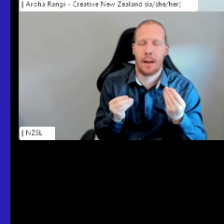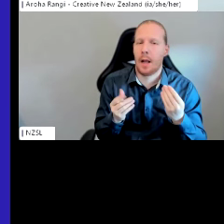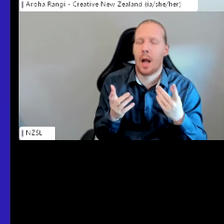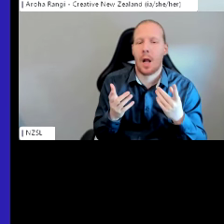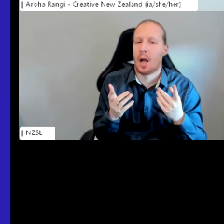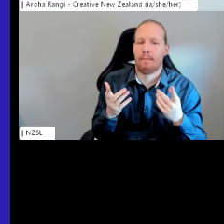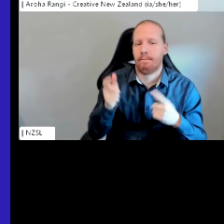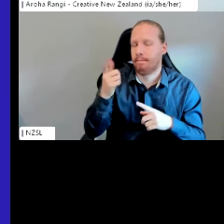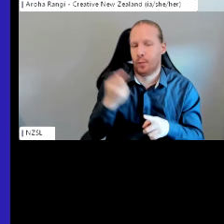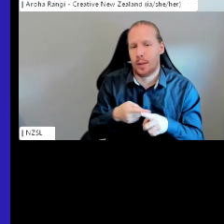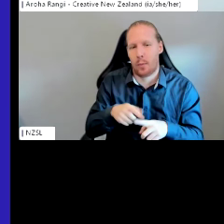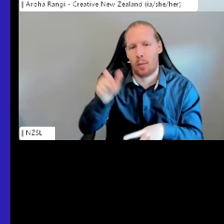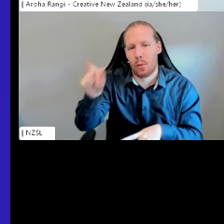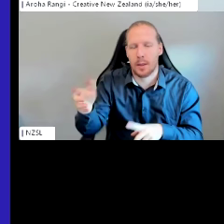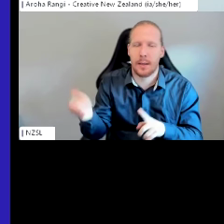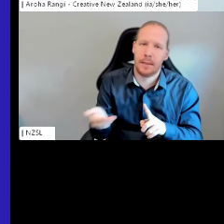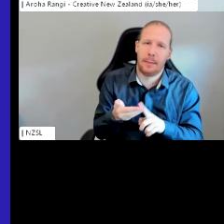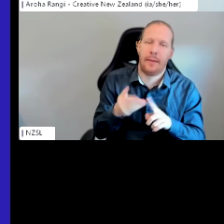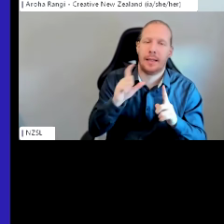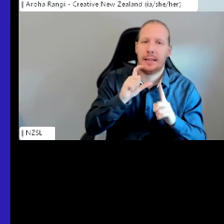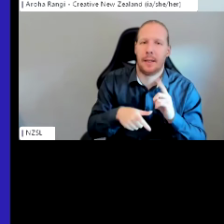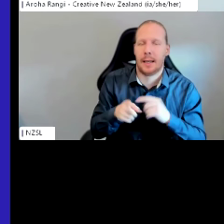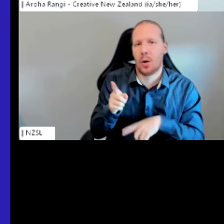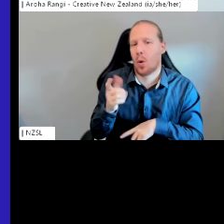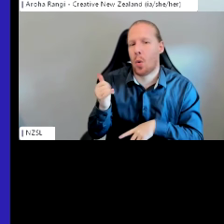particular disabilities or you could also just invite people who never been before young people